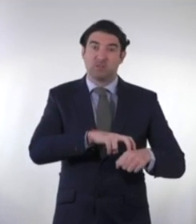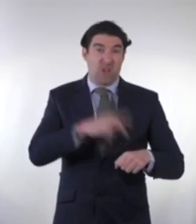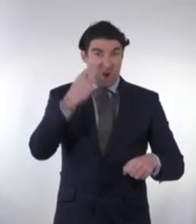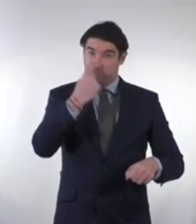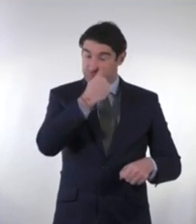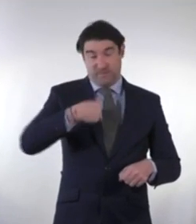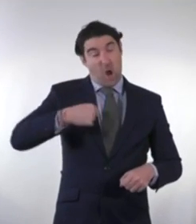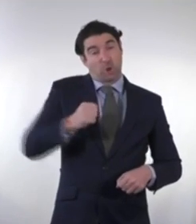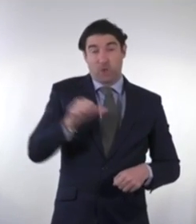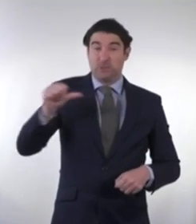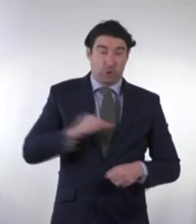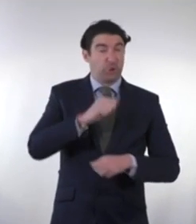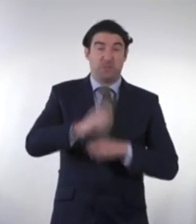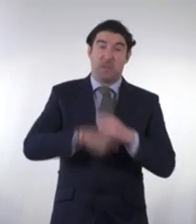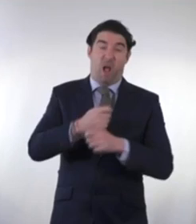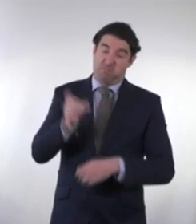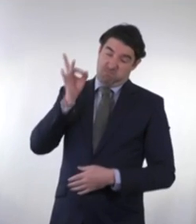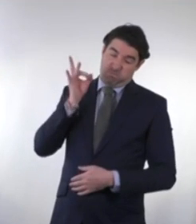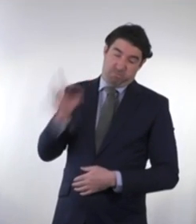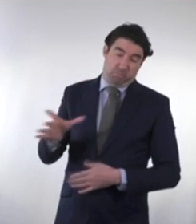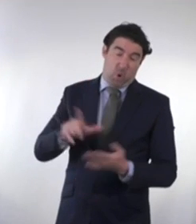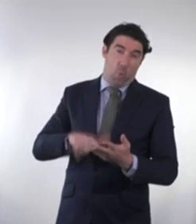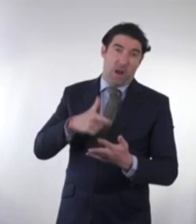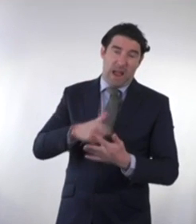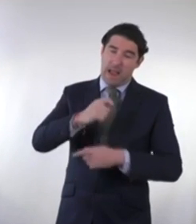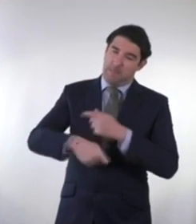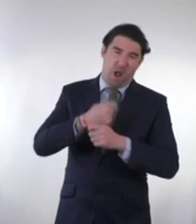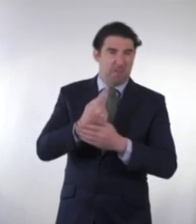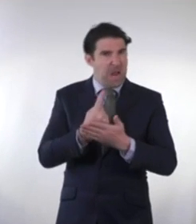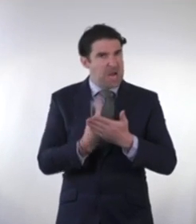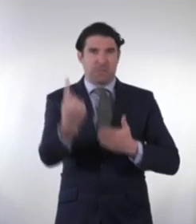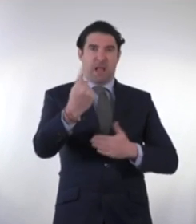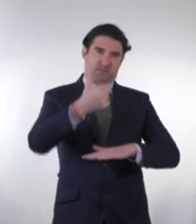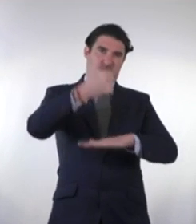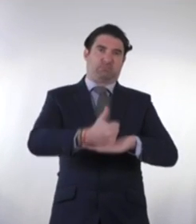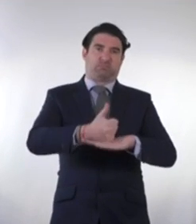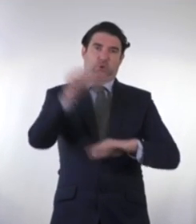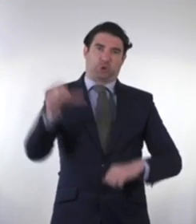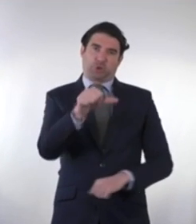Mr Speaker In order to allow the safe exit of hon. Members participating in this item of business and the safe arrival